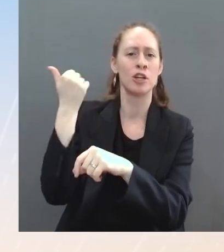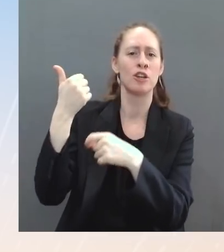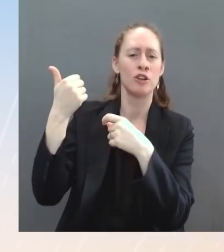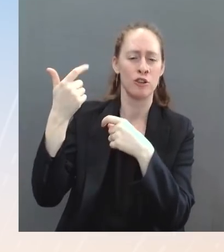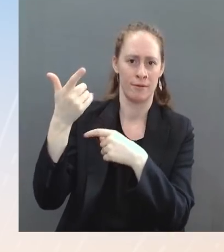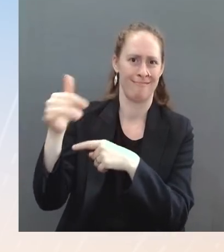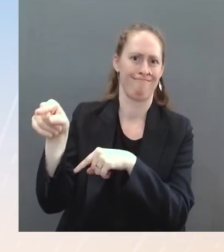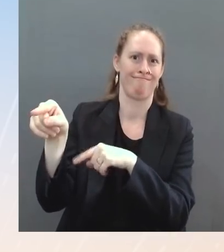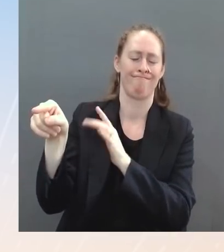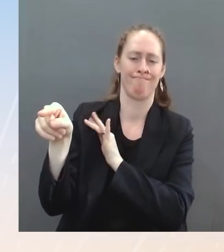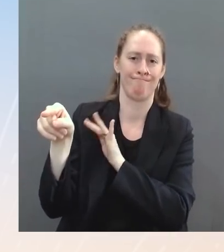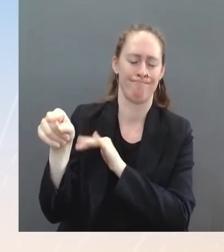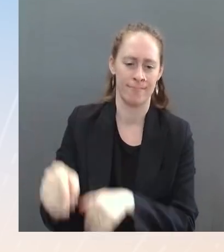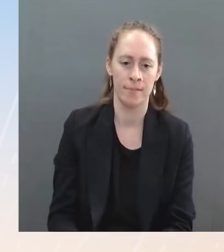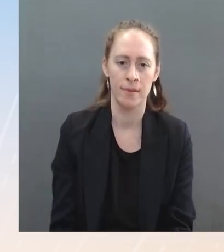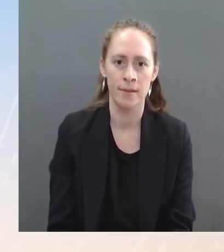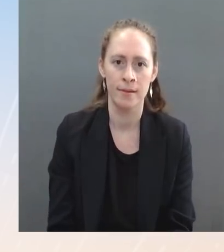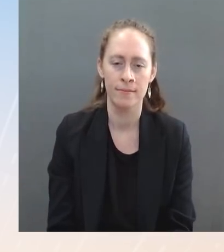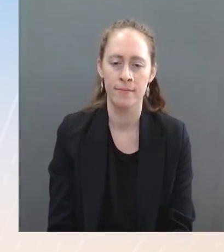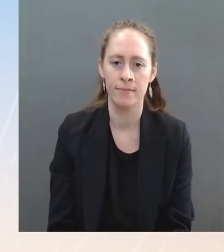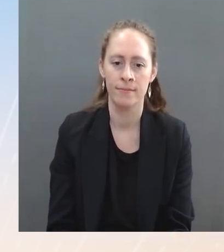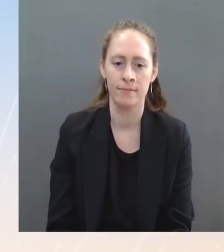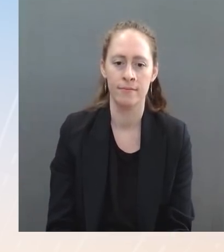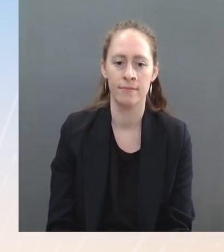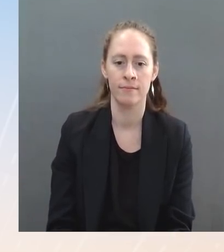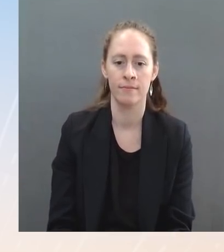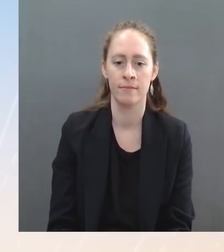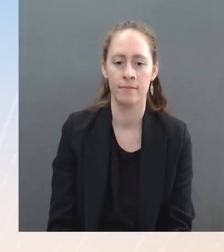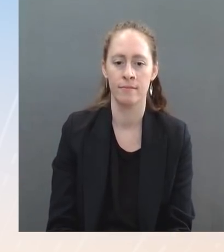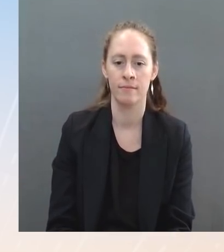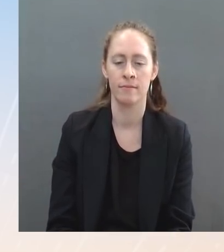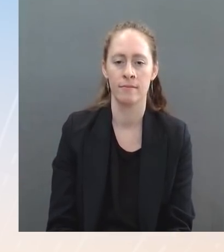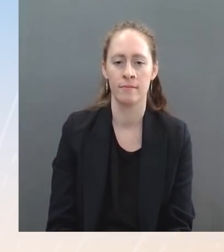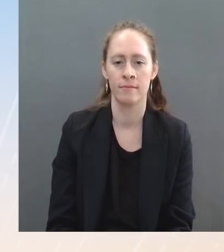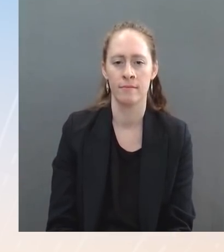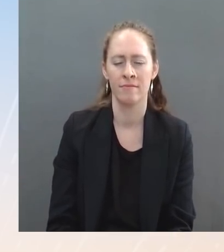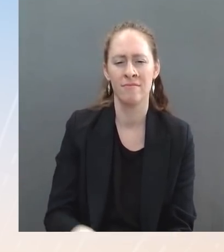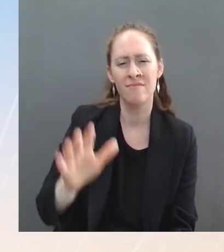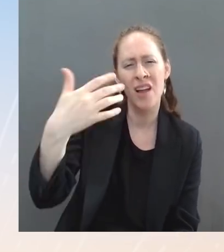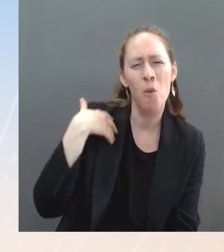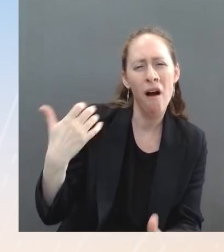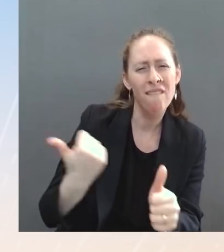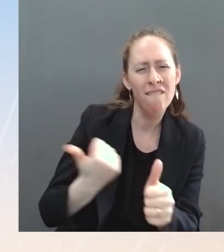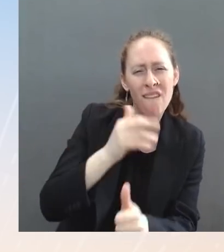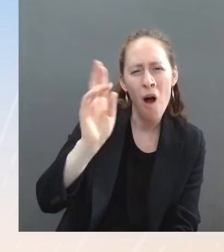I just wanted to follow up about the allies and partners who would be participating. Can you give any additional detail?